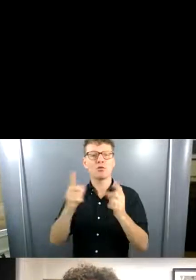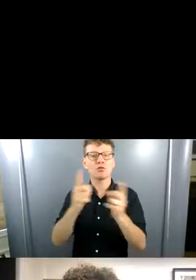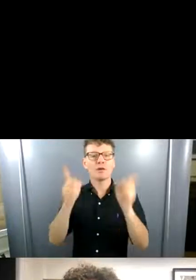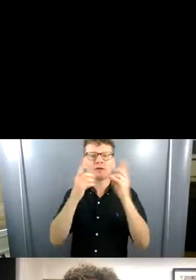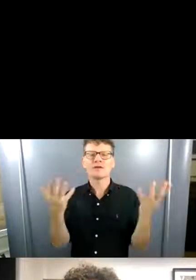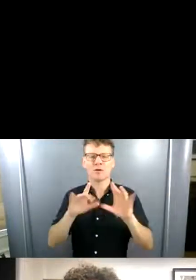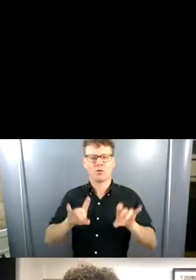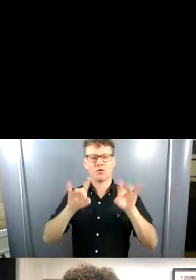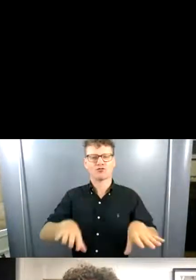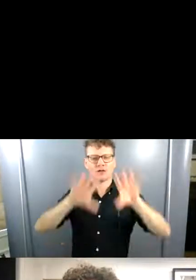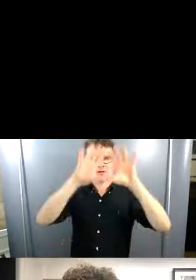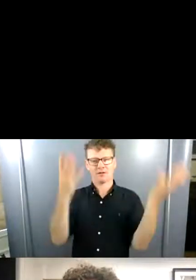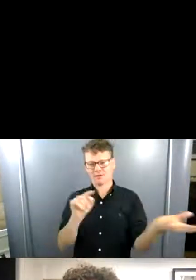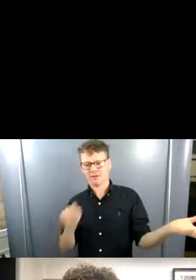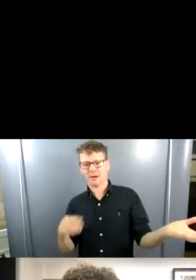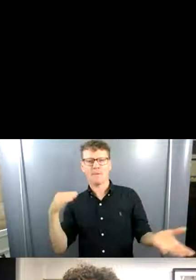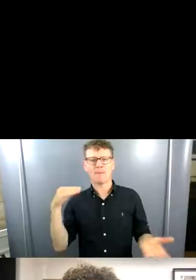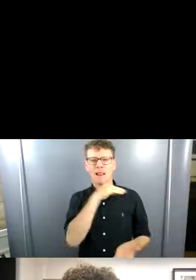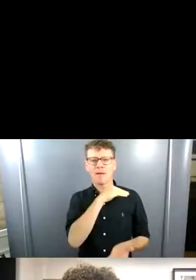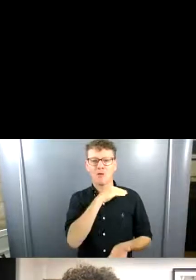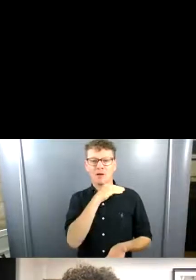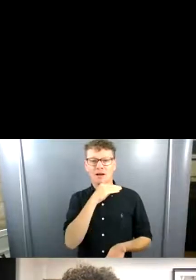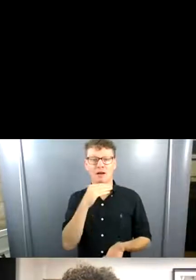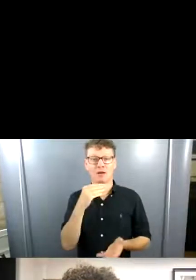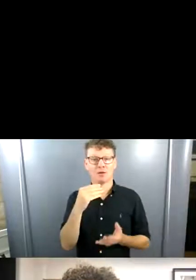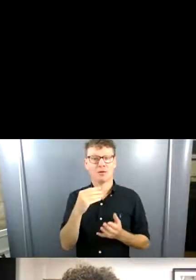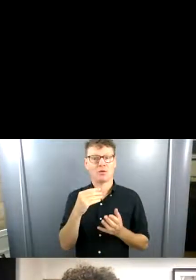no doubt we'll catch glimpses of Ruth's achievement throughout this presentation